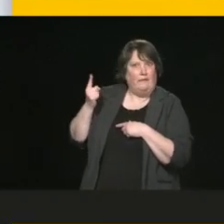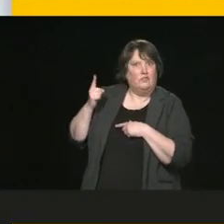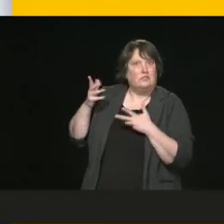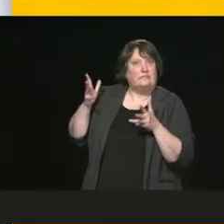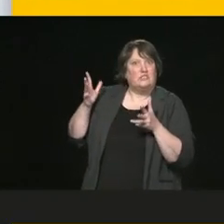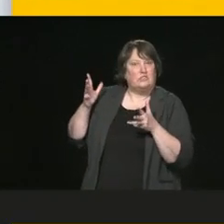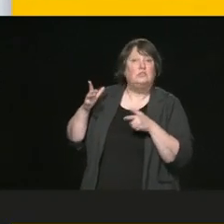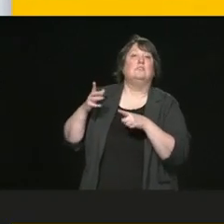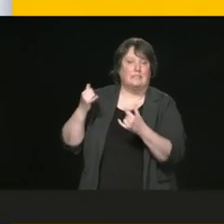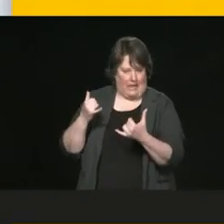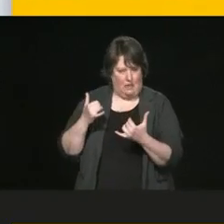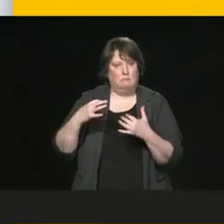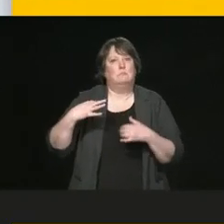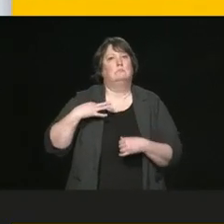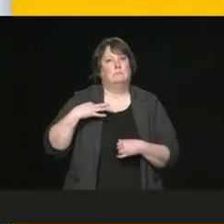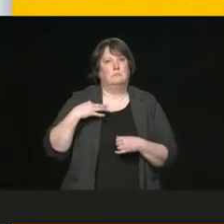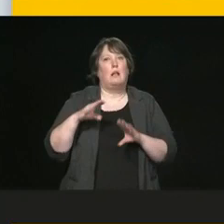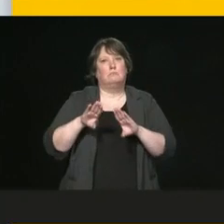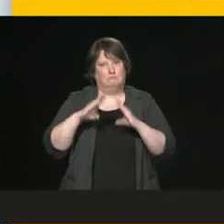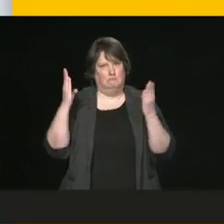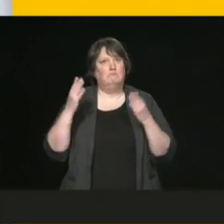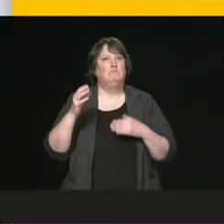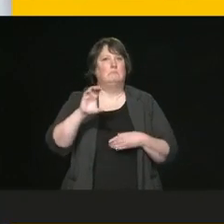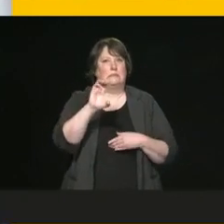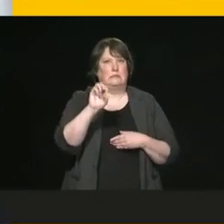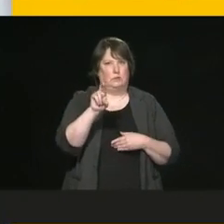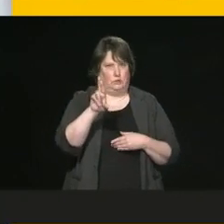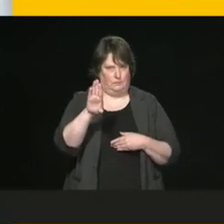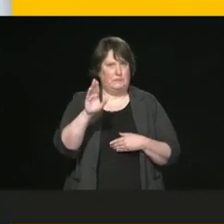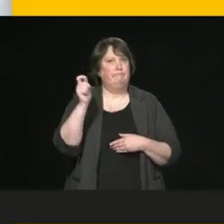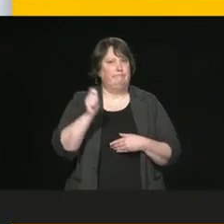AND IF YOU HAVE RUN OUT OF E.I.